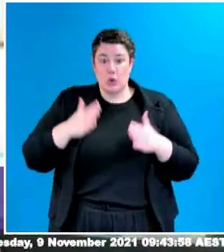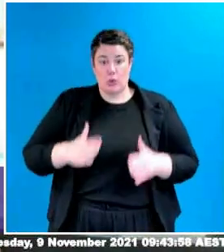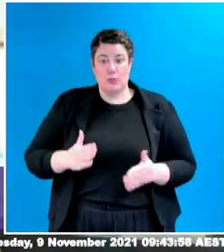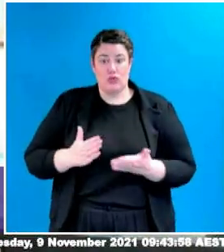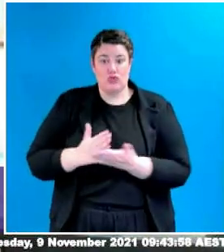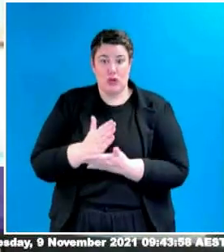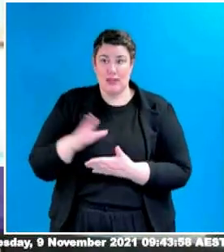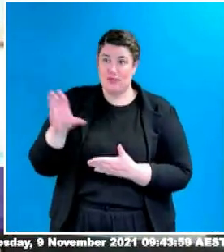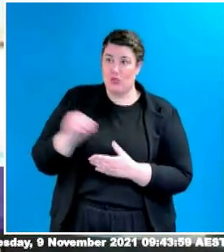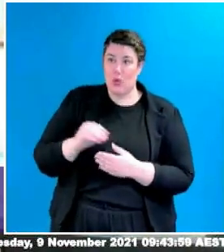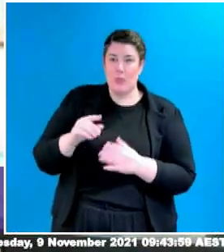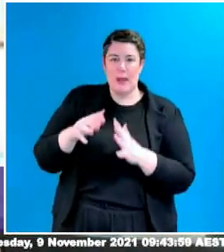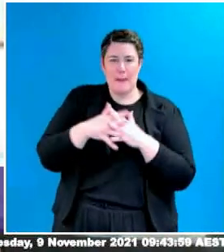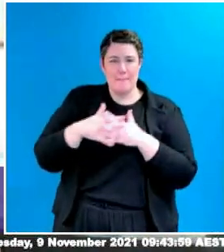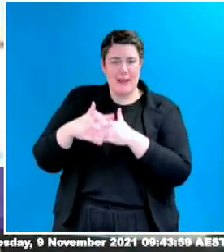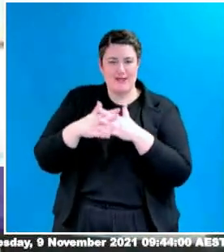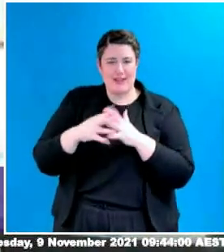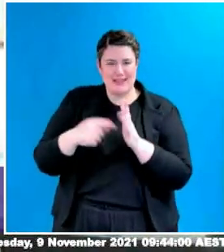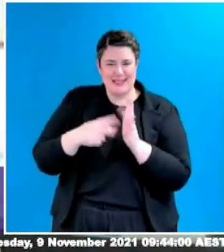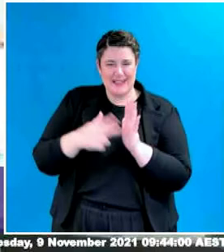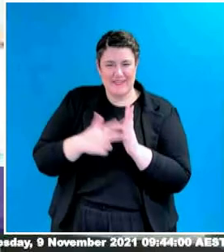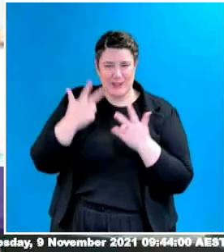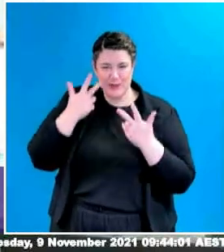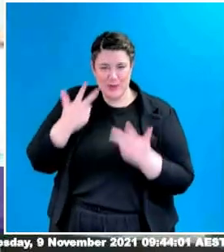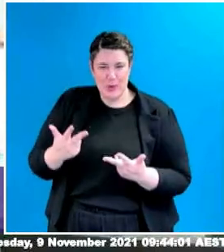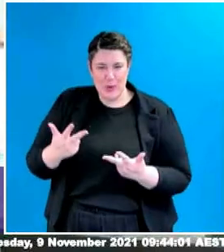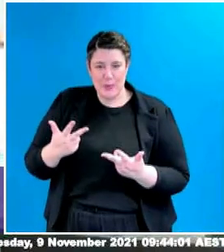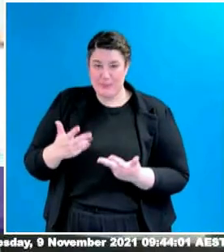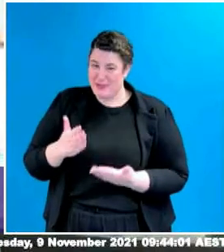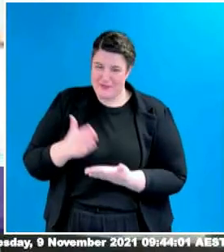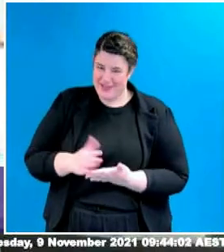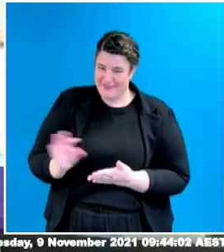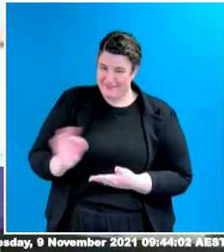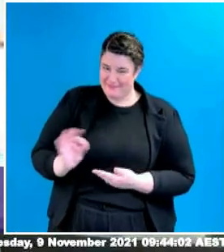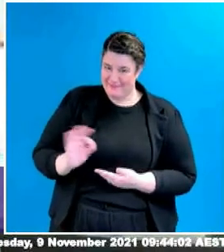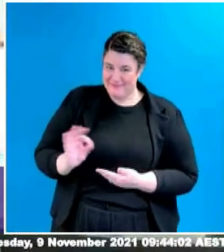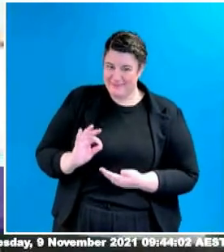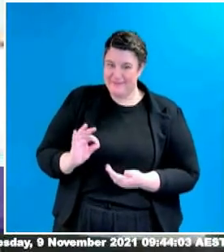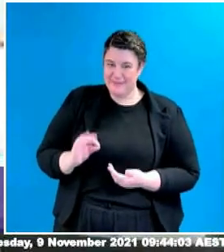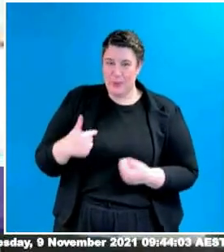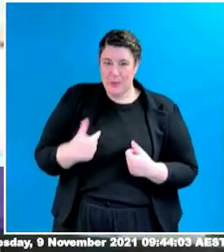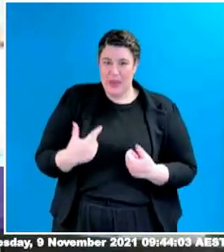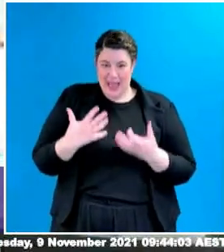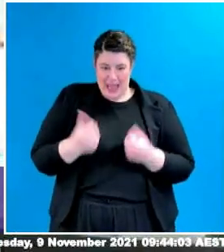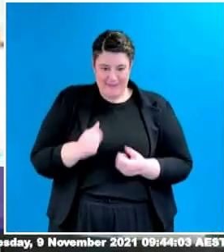came from American TV shows, whereas actually we have them in the ACT,